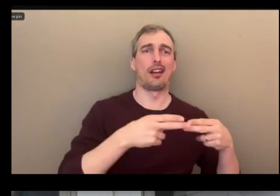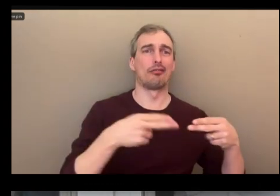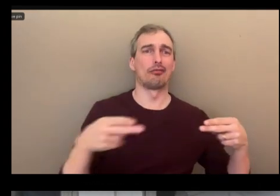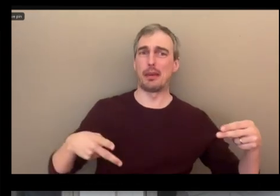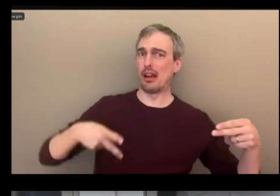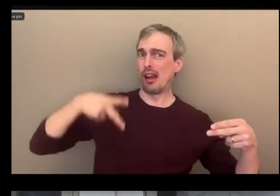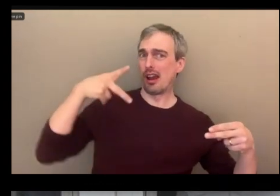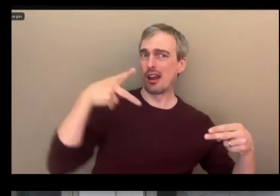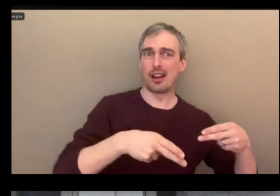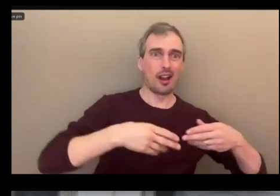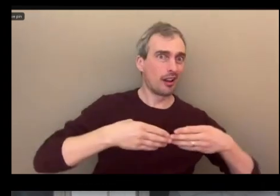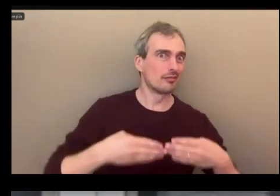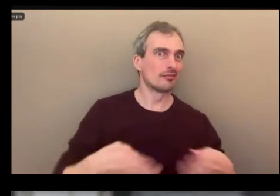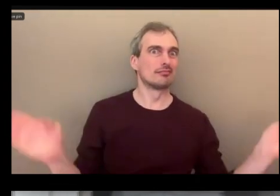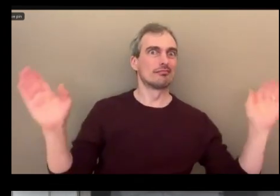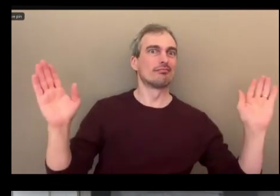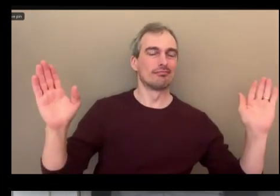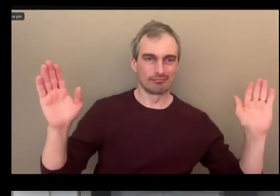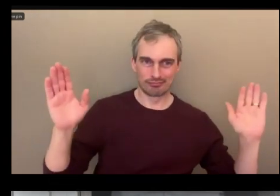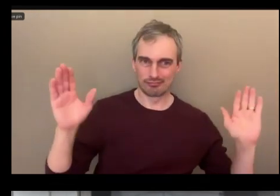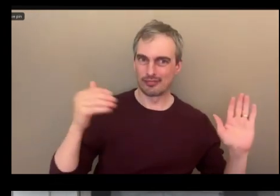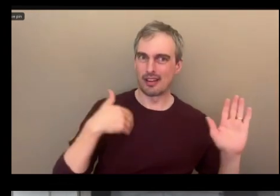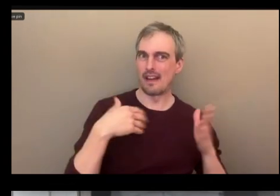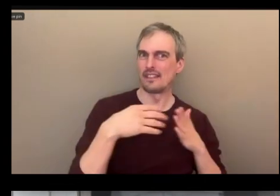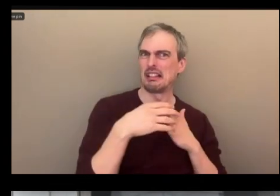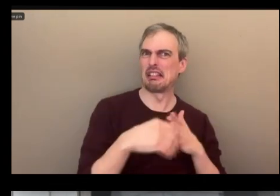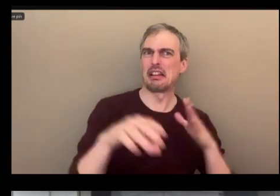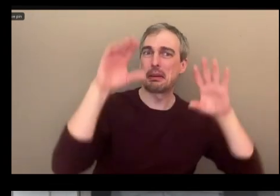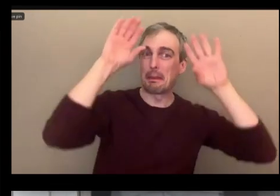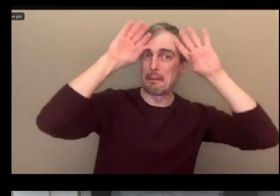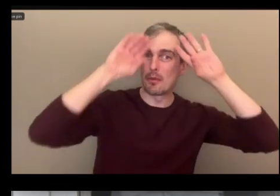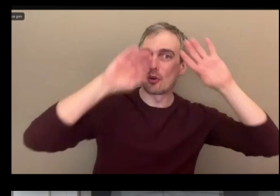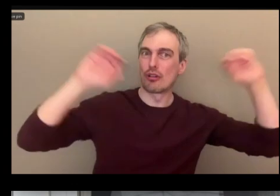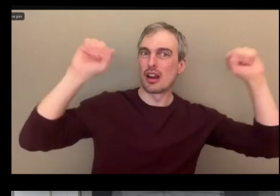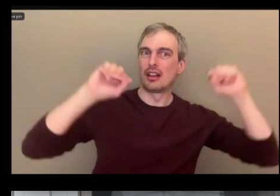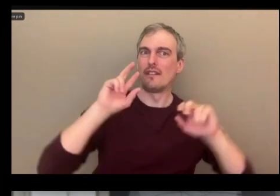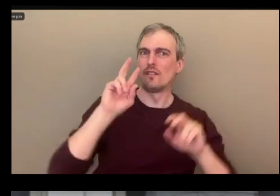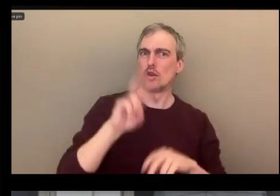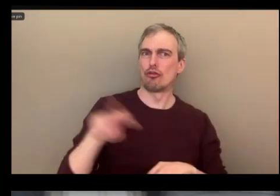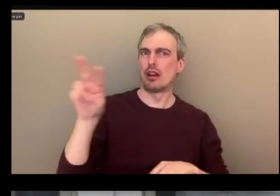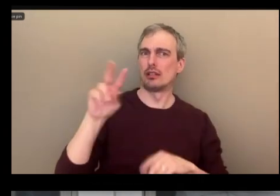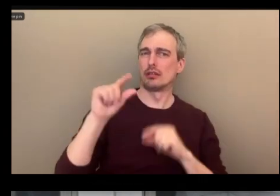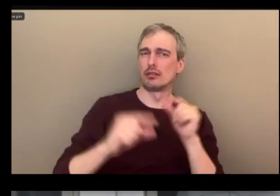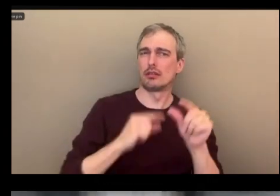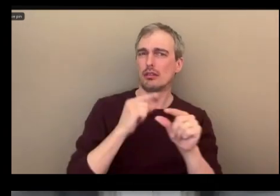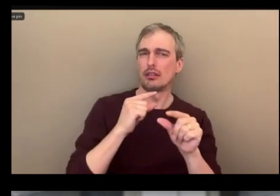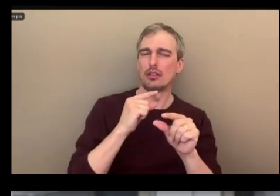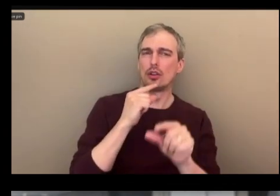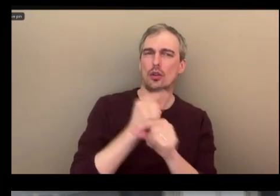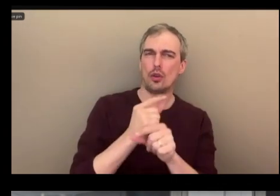President of Verizon global services there, SVP of diversity and talent,